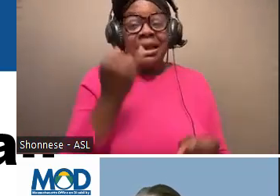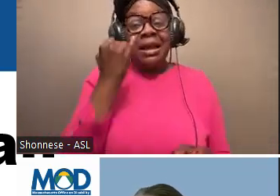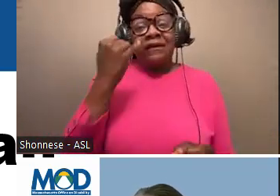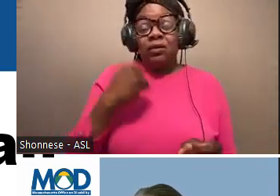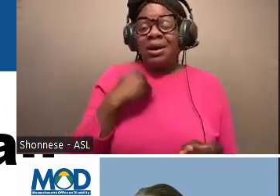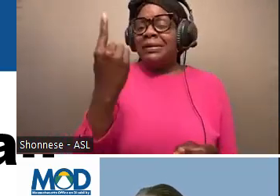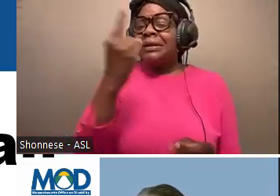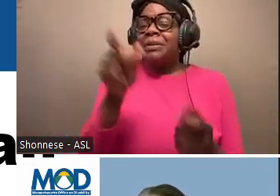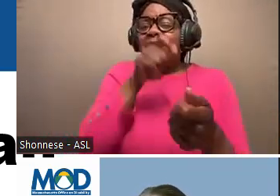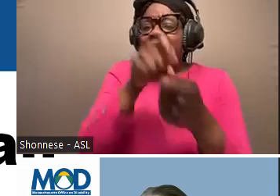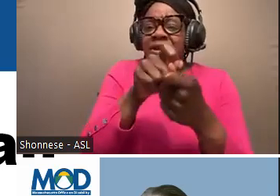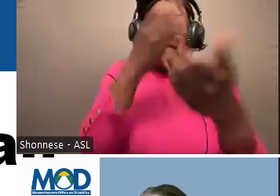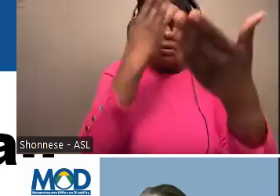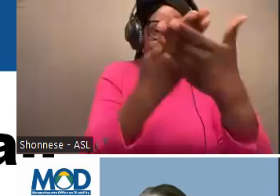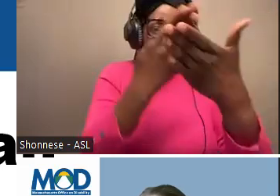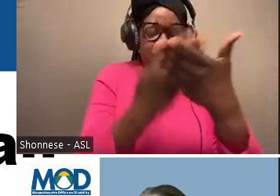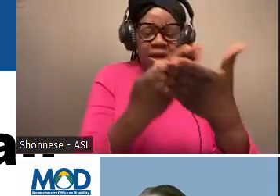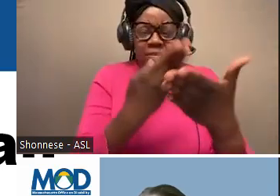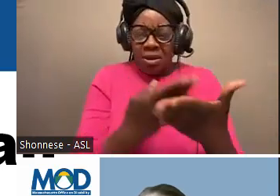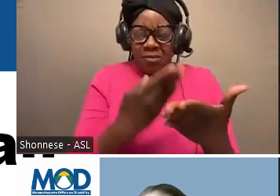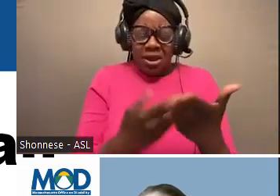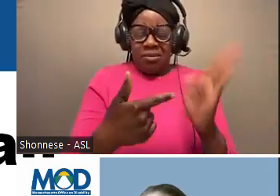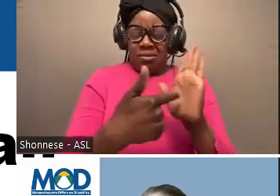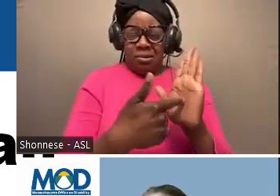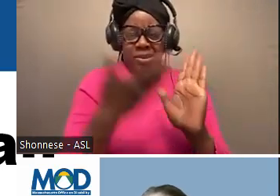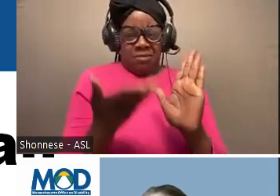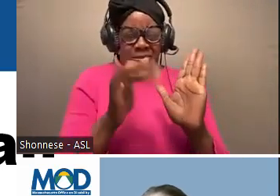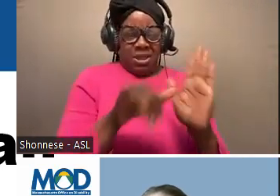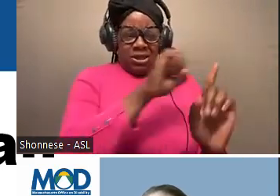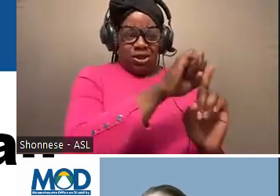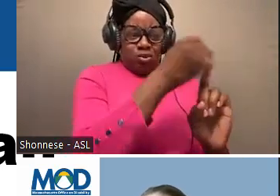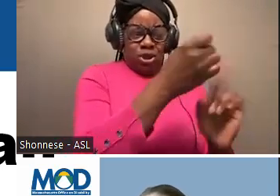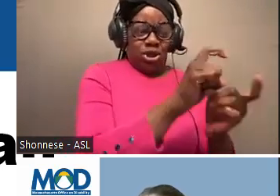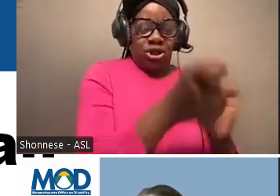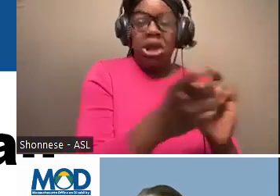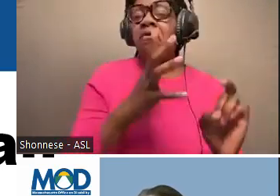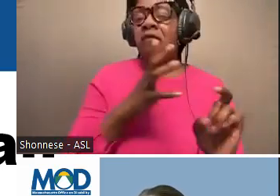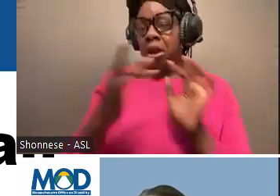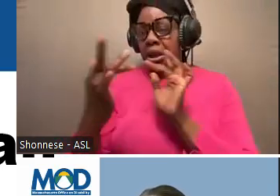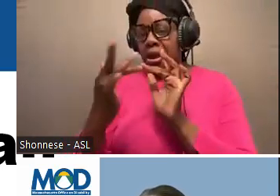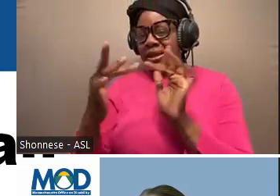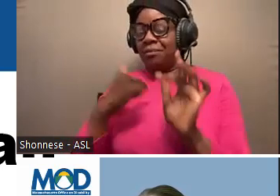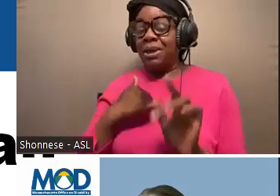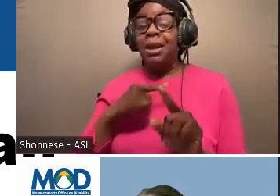feel free to run it by me. But we don't want to be using medical documentation as